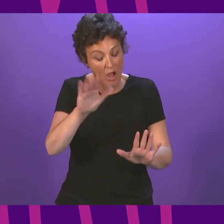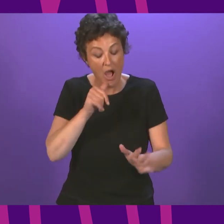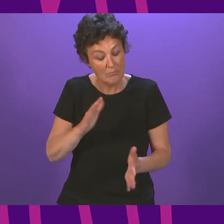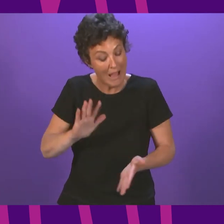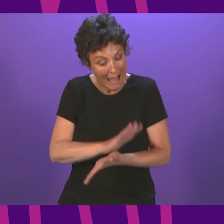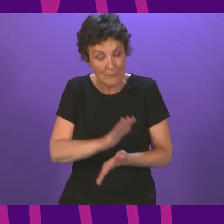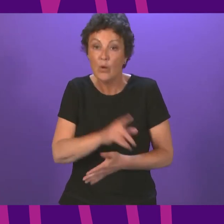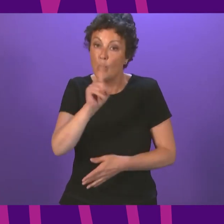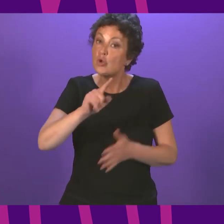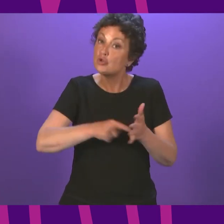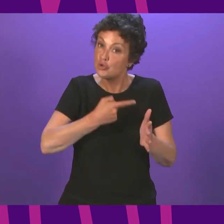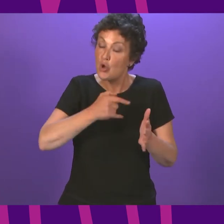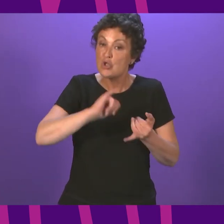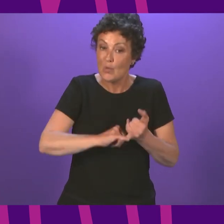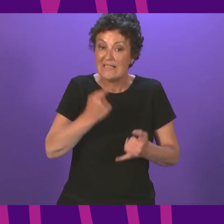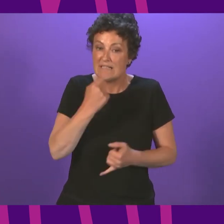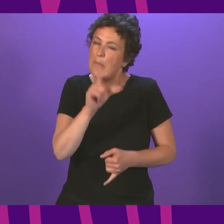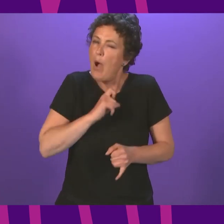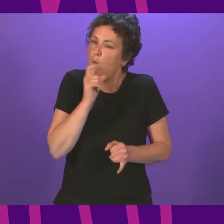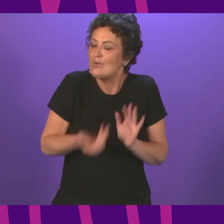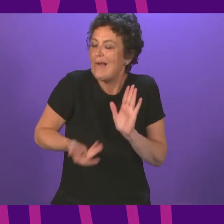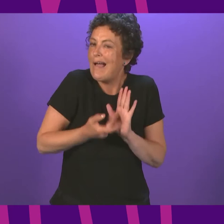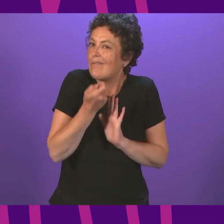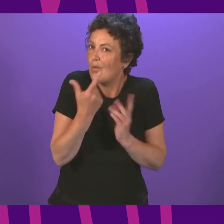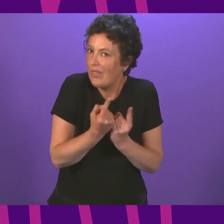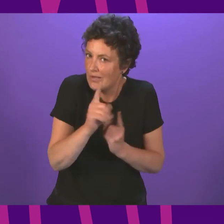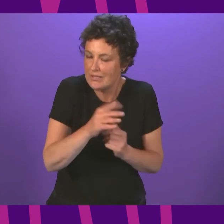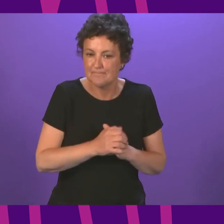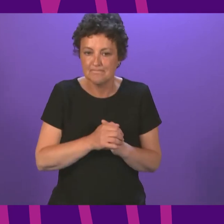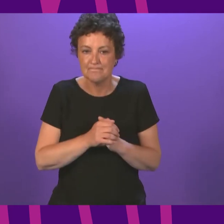Swinney has said, but I would like to say a few more things. I really cannot give up